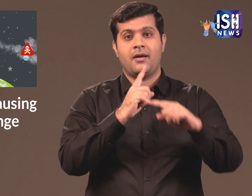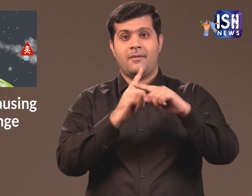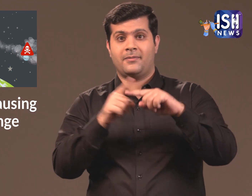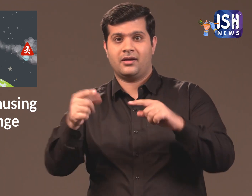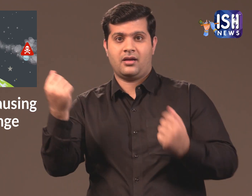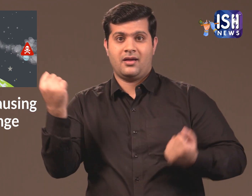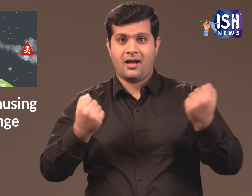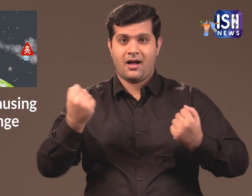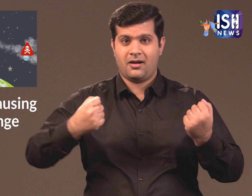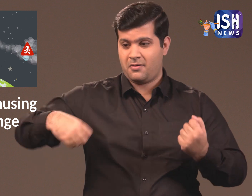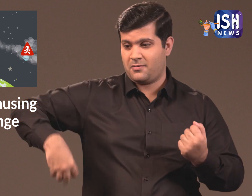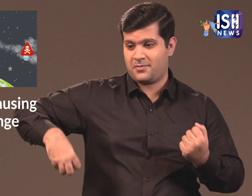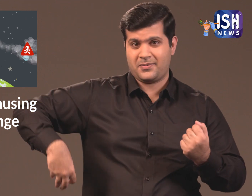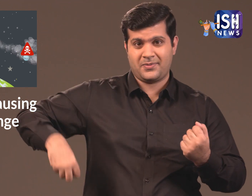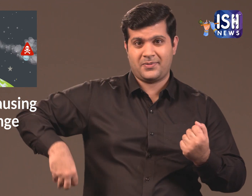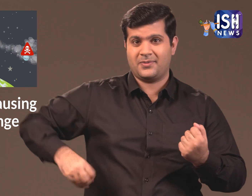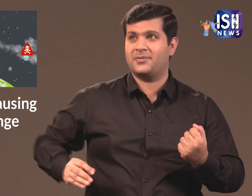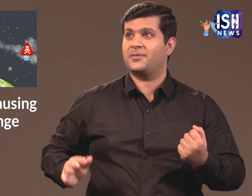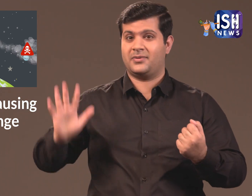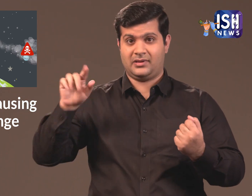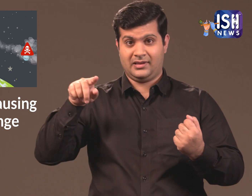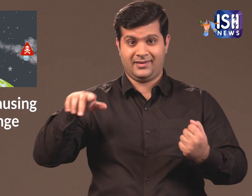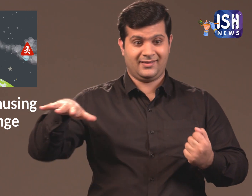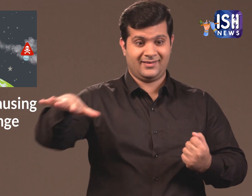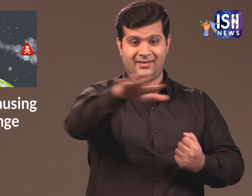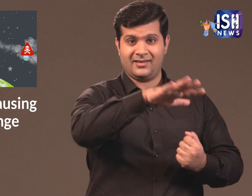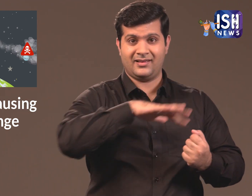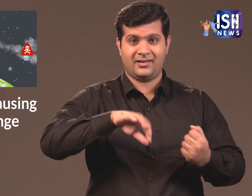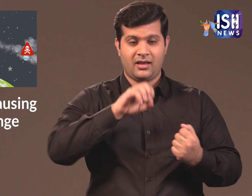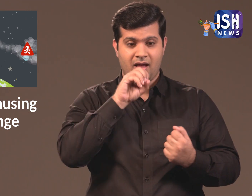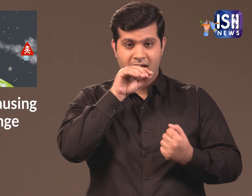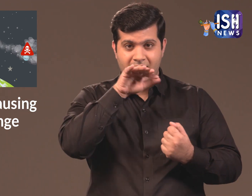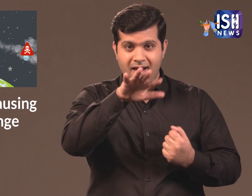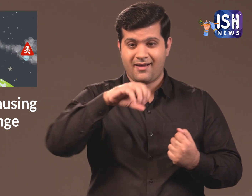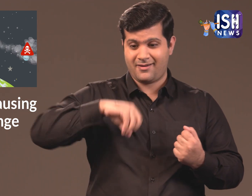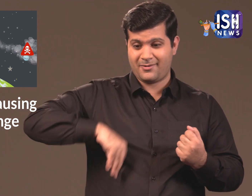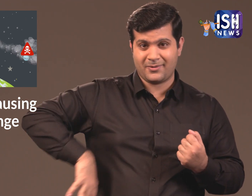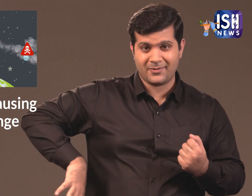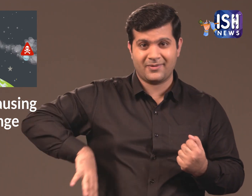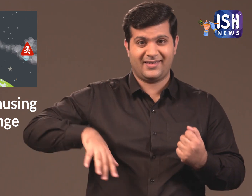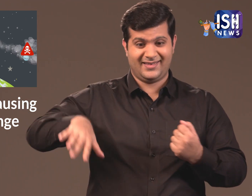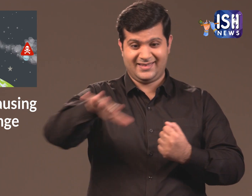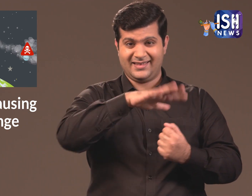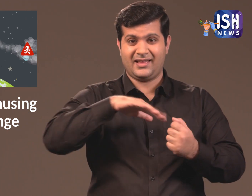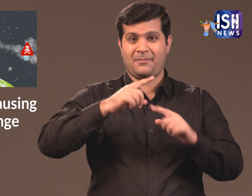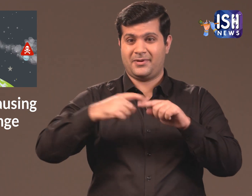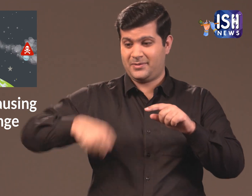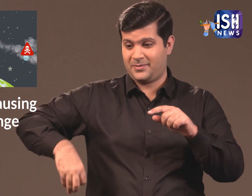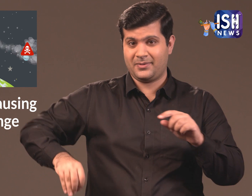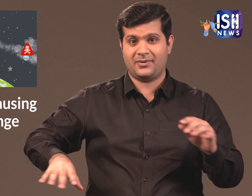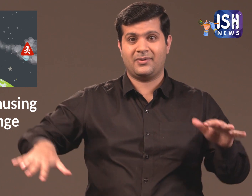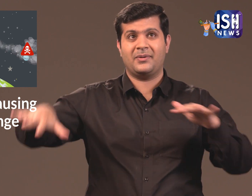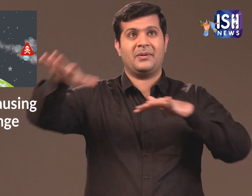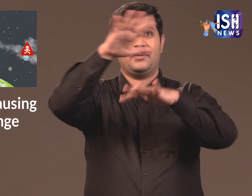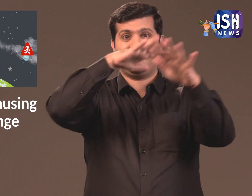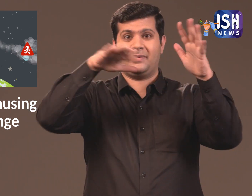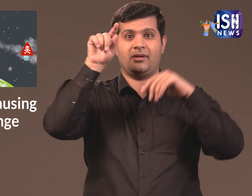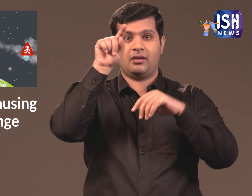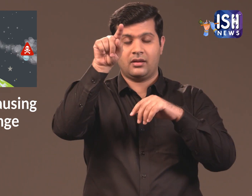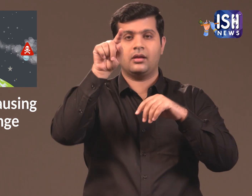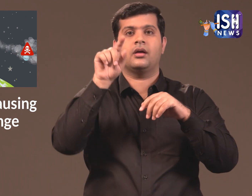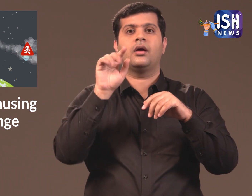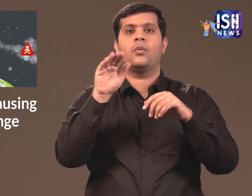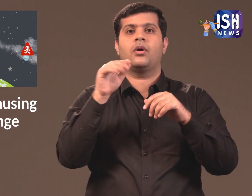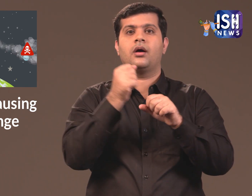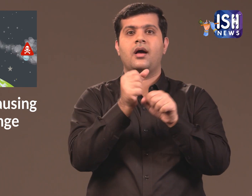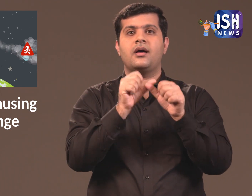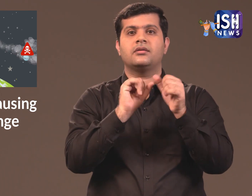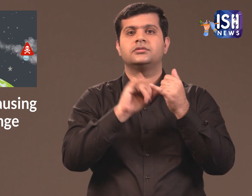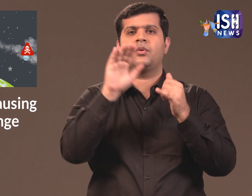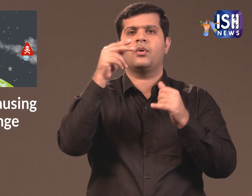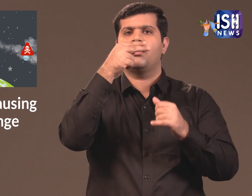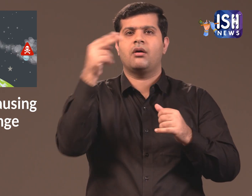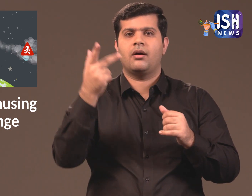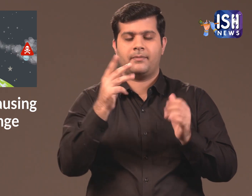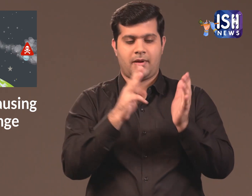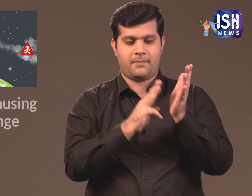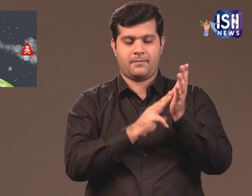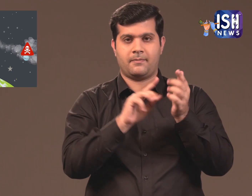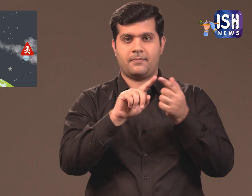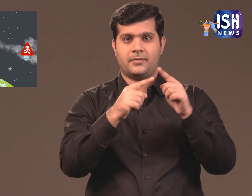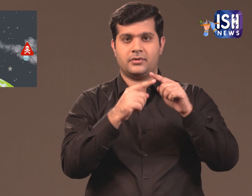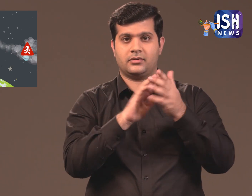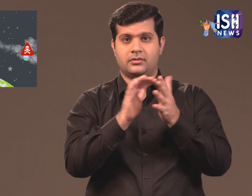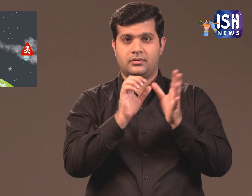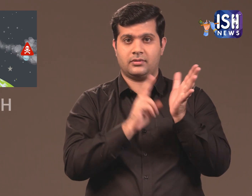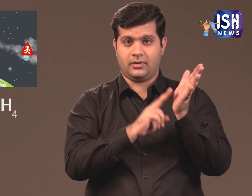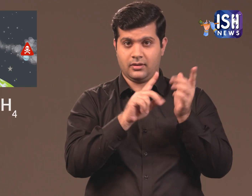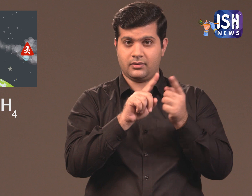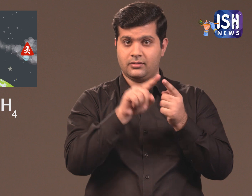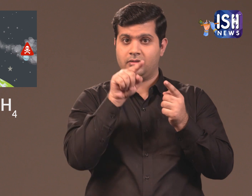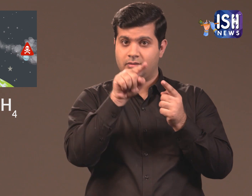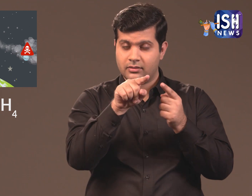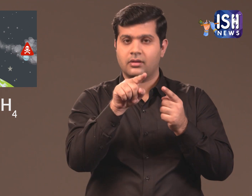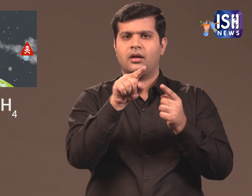Vehicles, burps and farts release a gas called Methane.